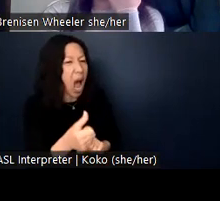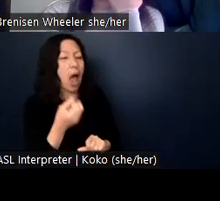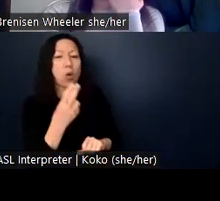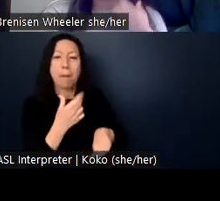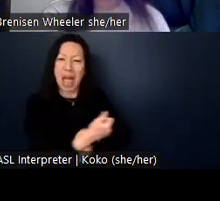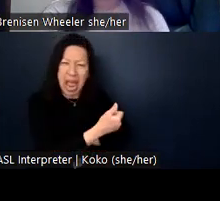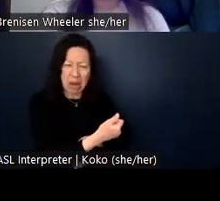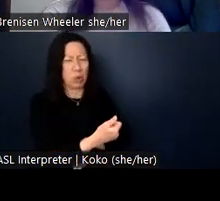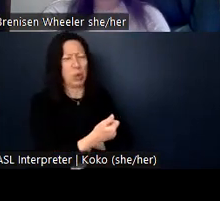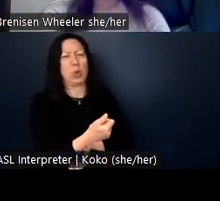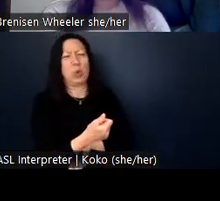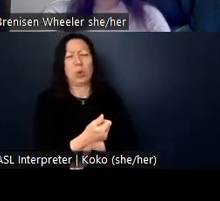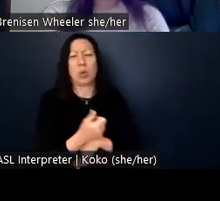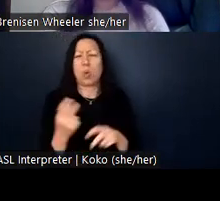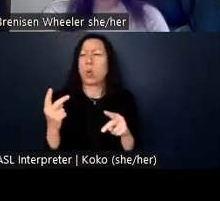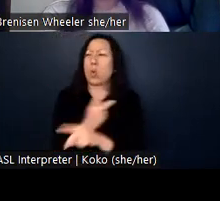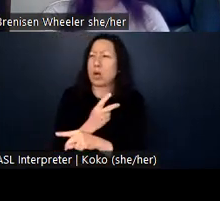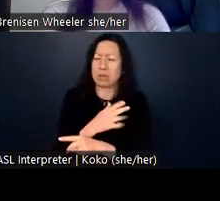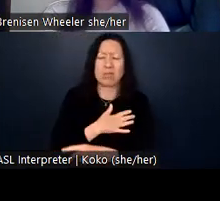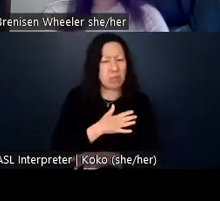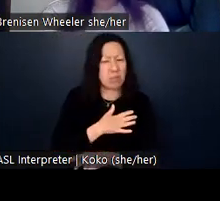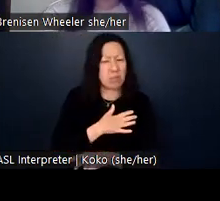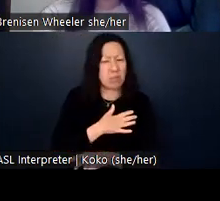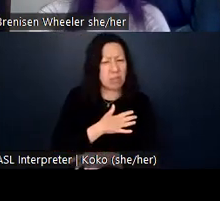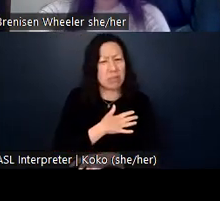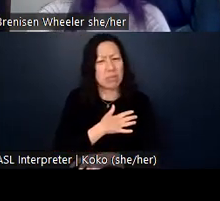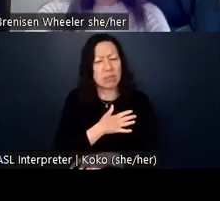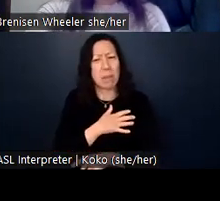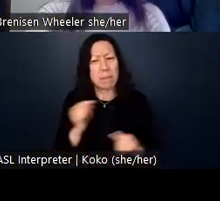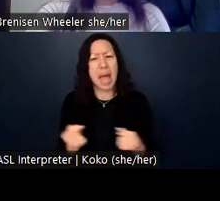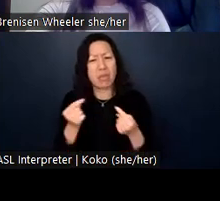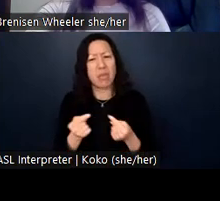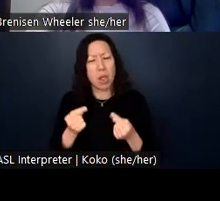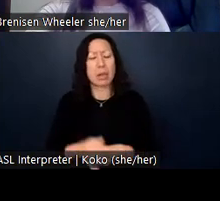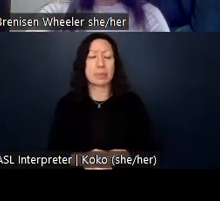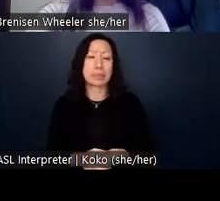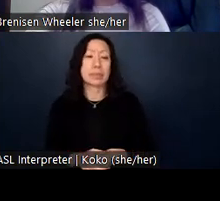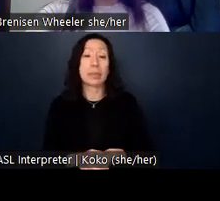13:27:49 That is a really painful experience as well, too, and so survivors can be greatly